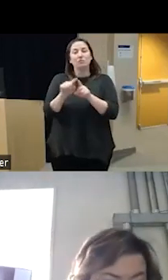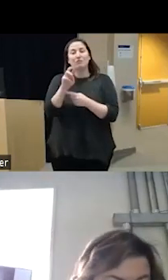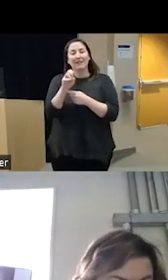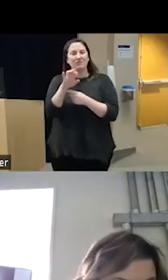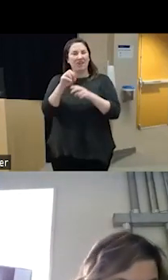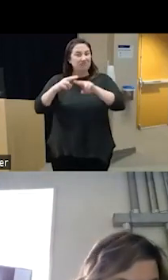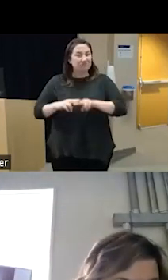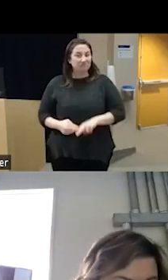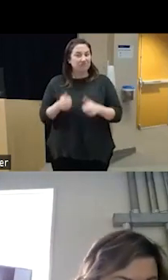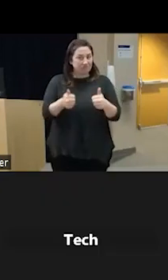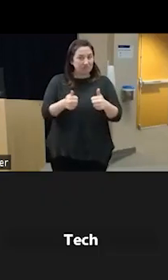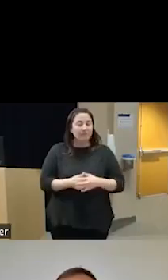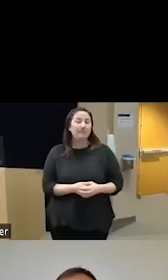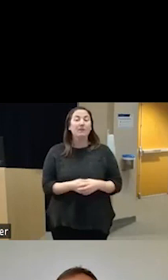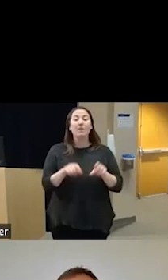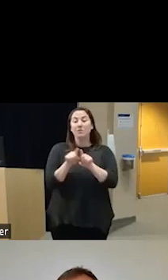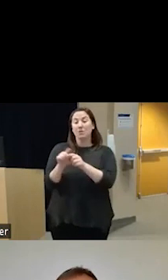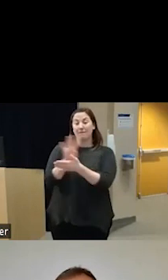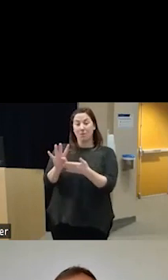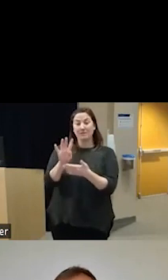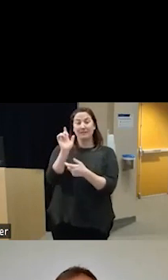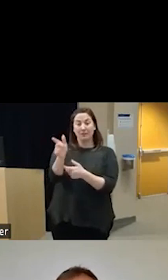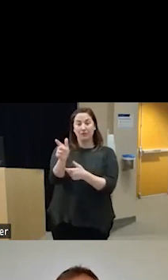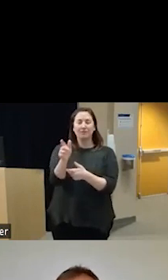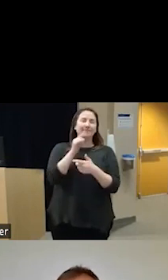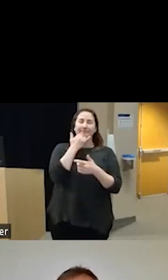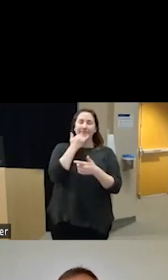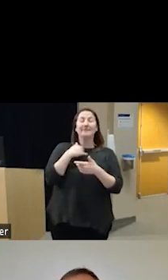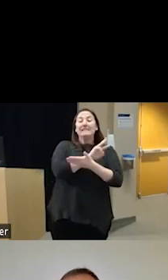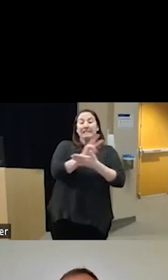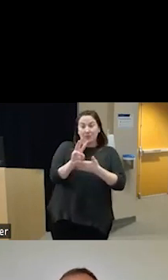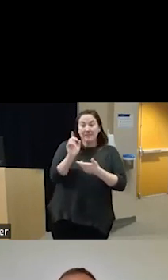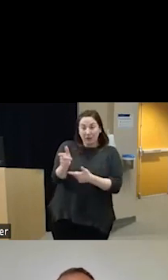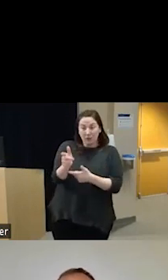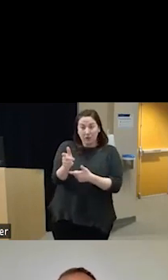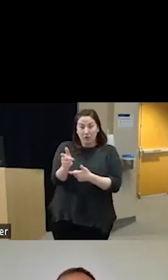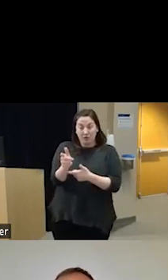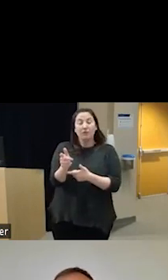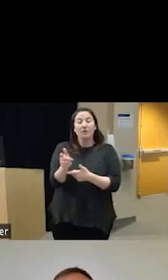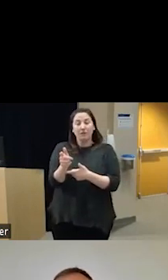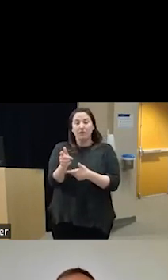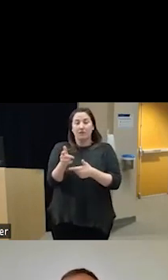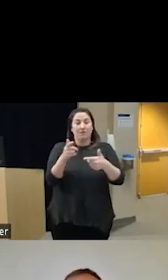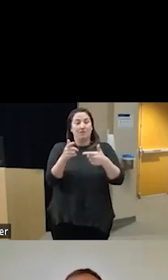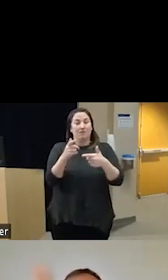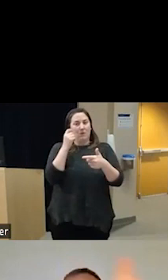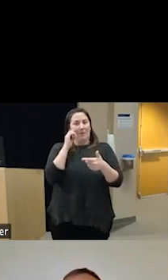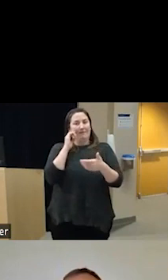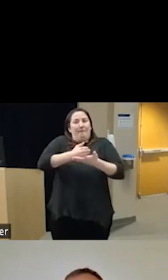Then after four weeks, sorry after six weeks. Who might ever lost stopped and people went over in